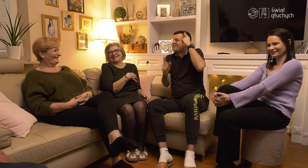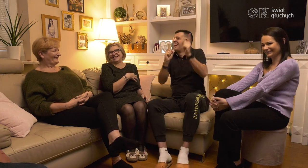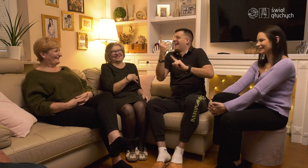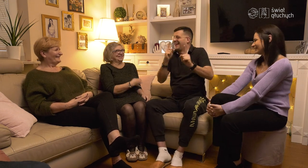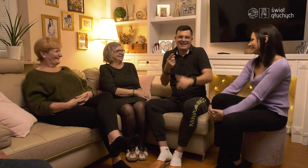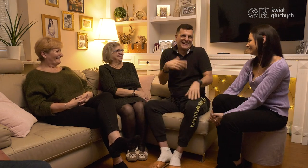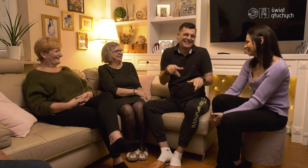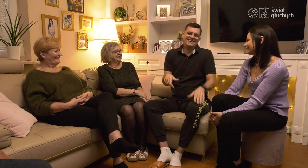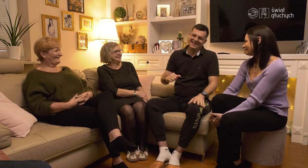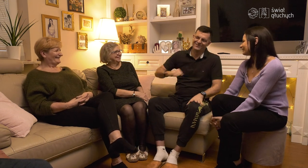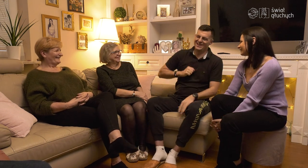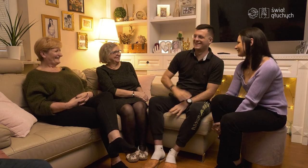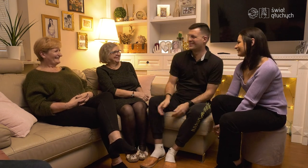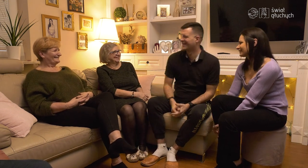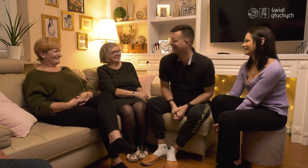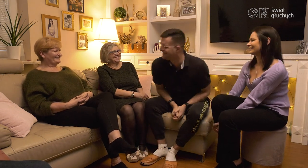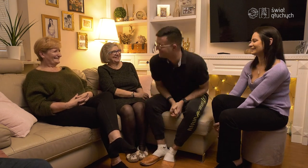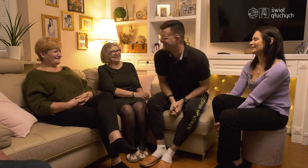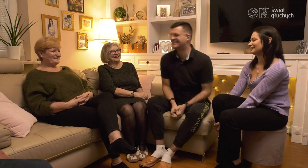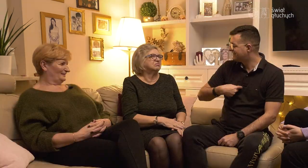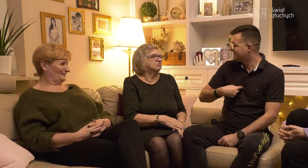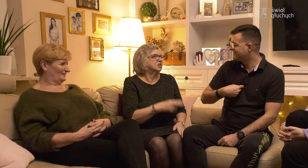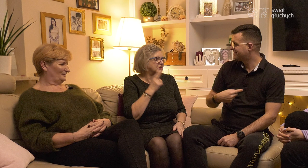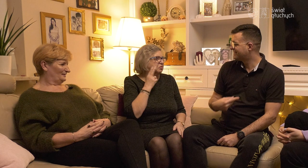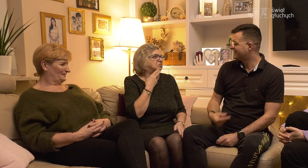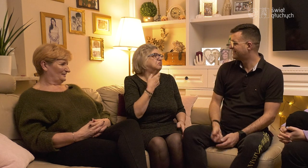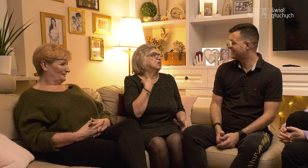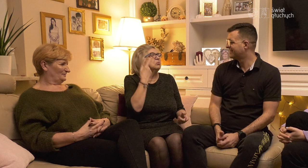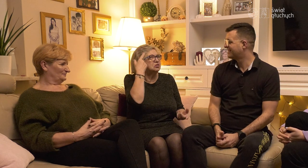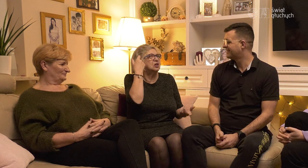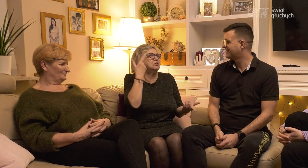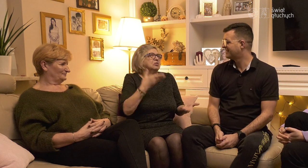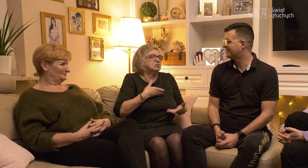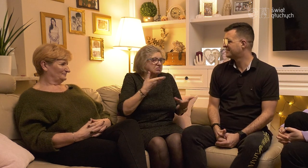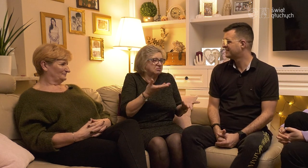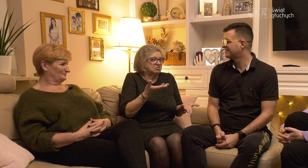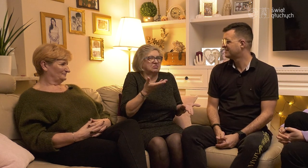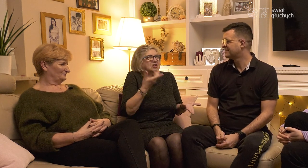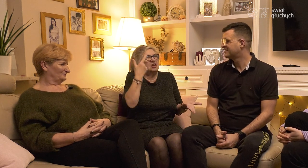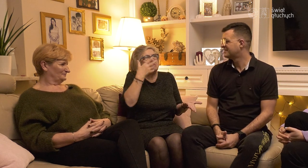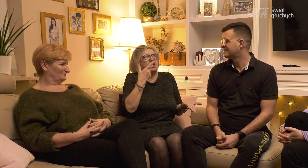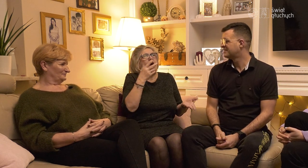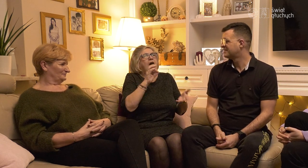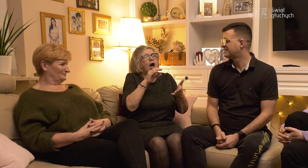It was cool. [Grażyna]: Deaf, I didn't know how he would be.